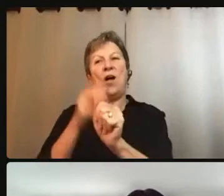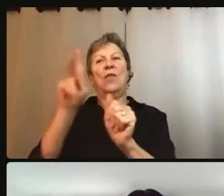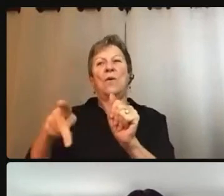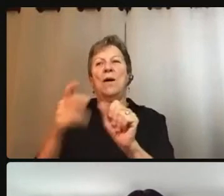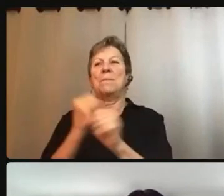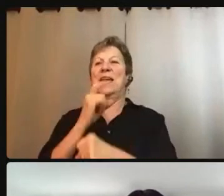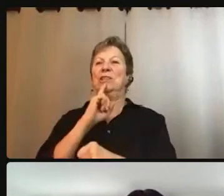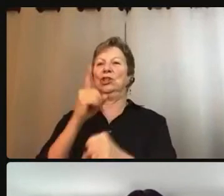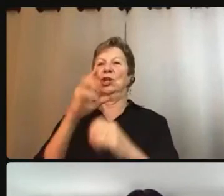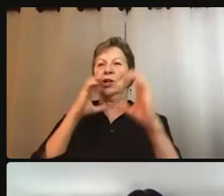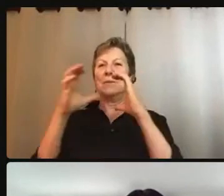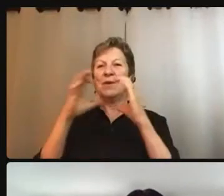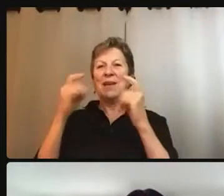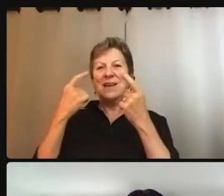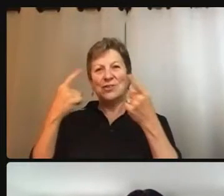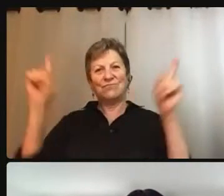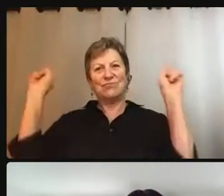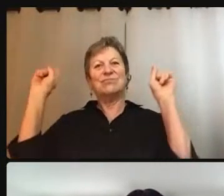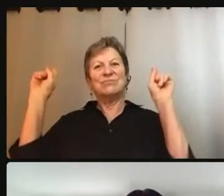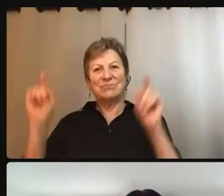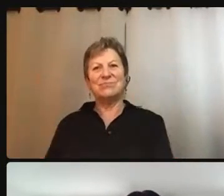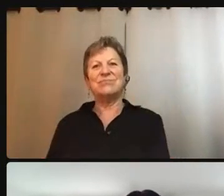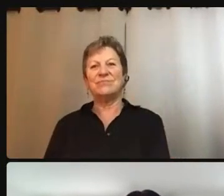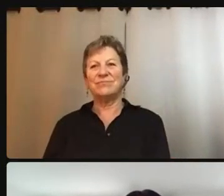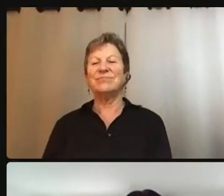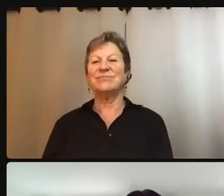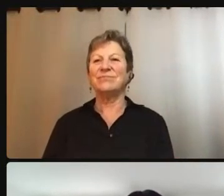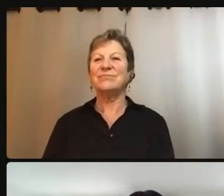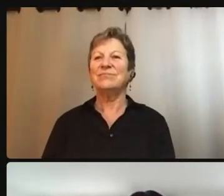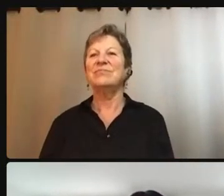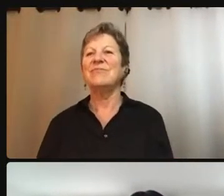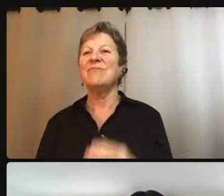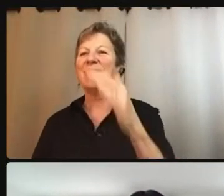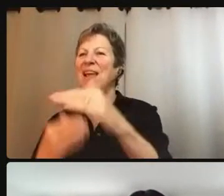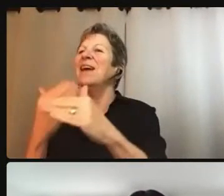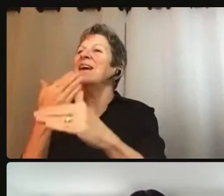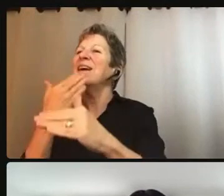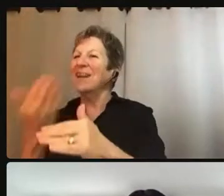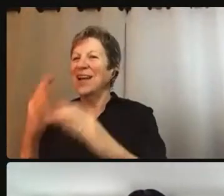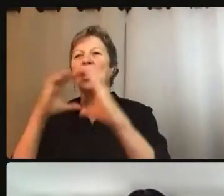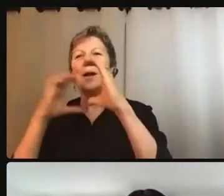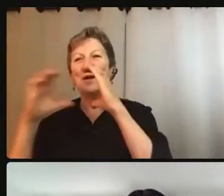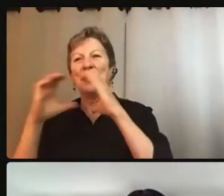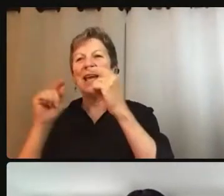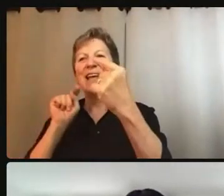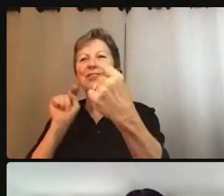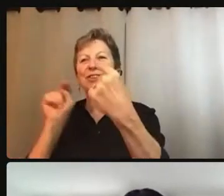THEY'RE SEEING IT AND READING